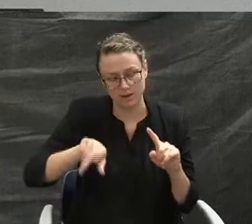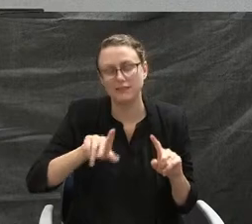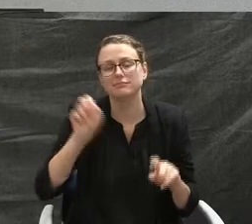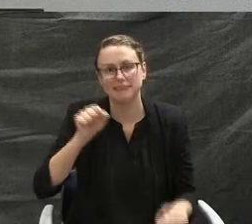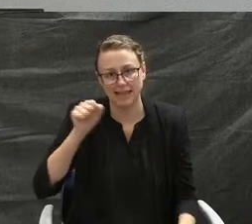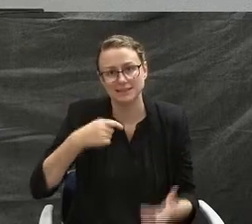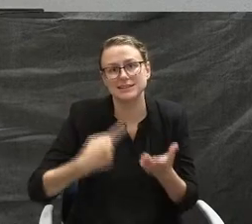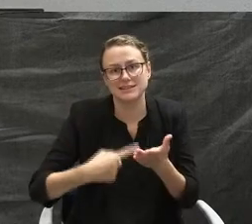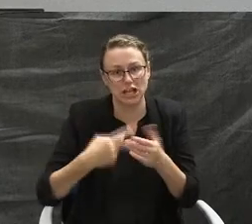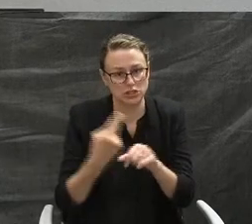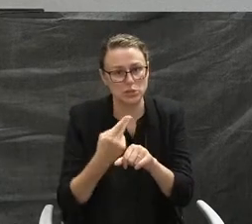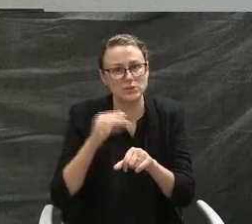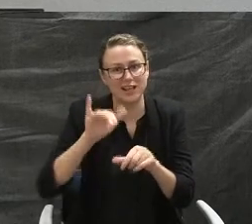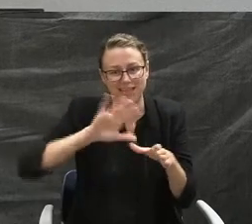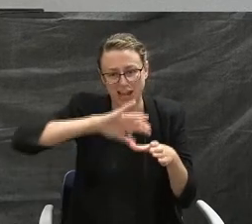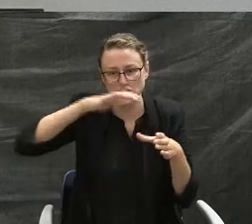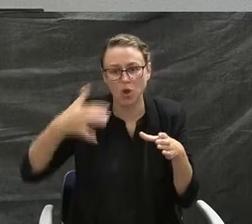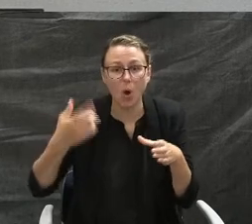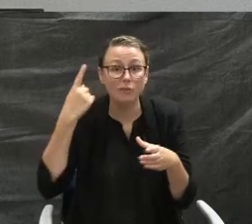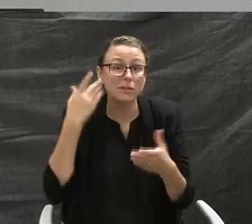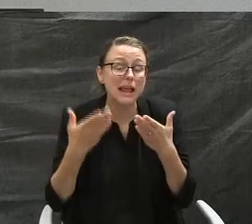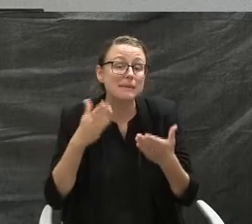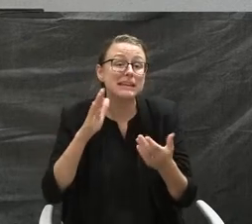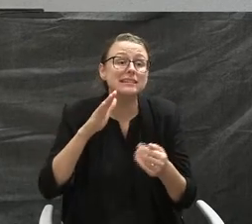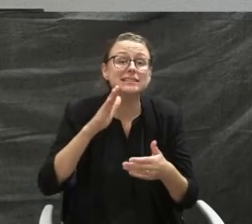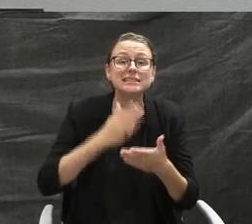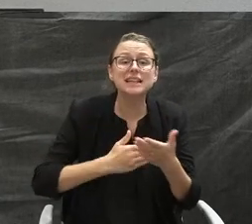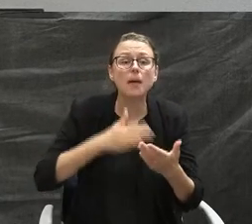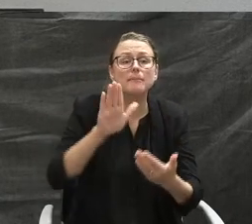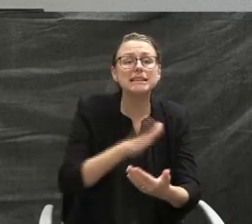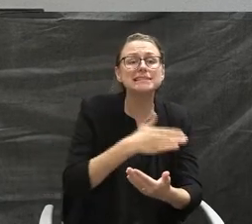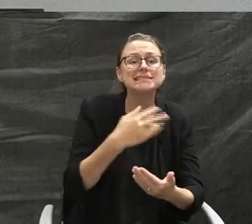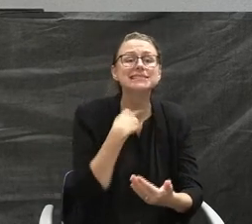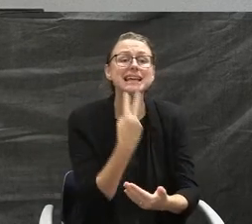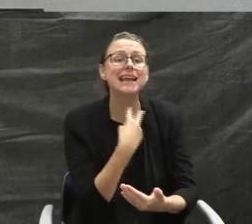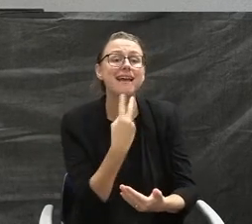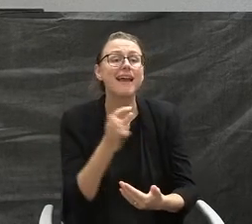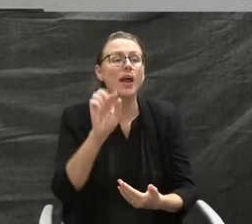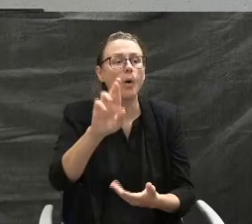the Dome, maybe for some of the singing or some other classes